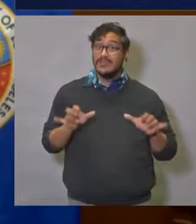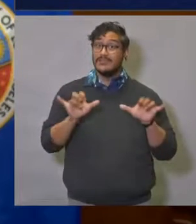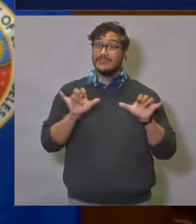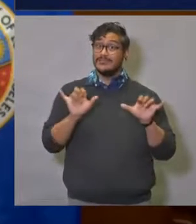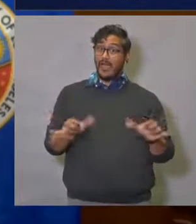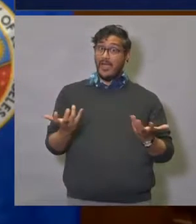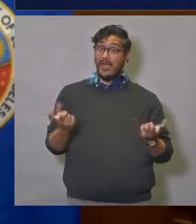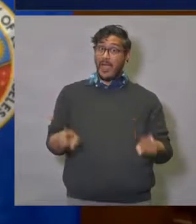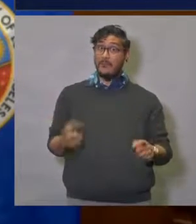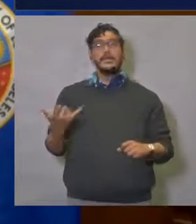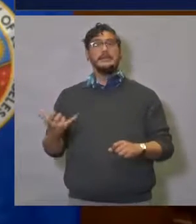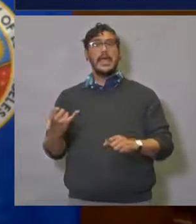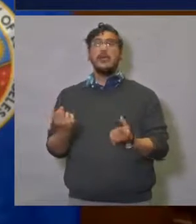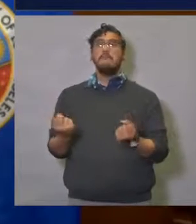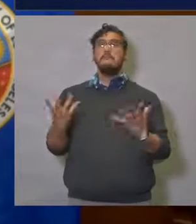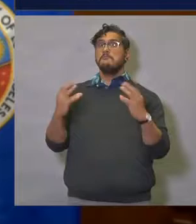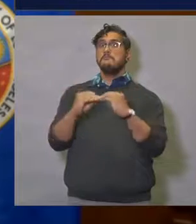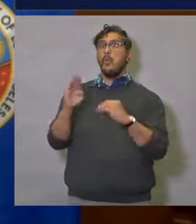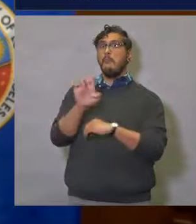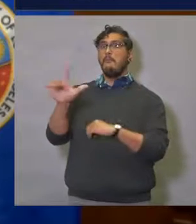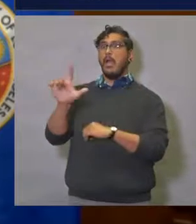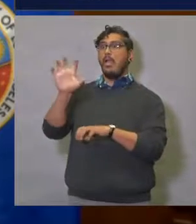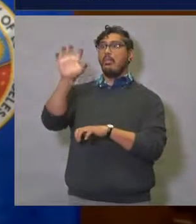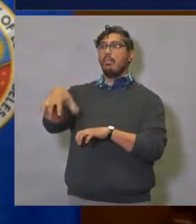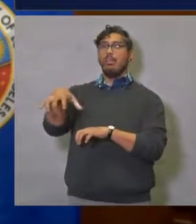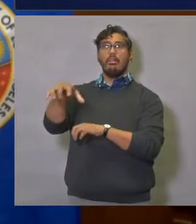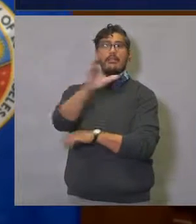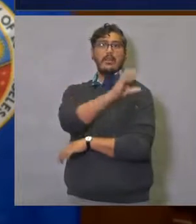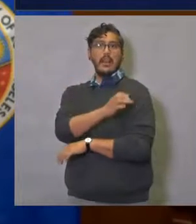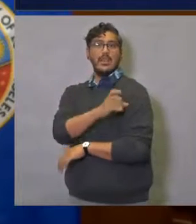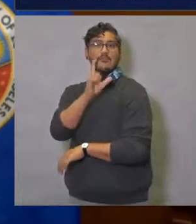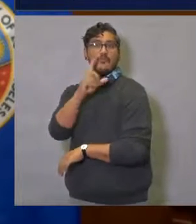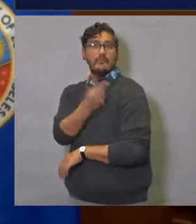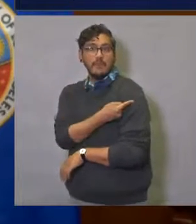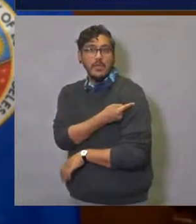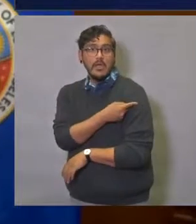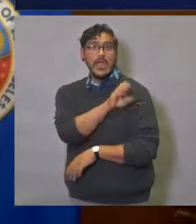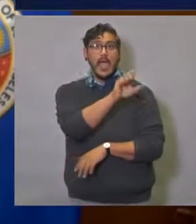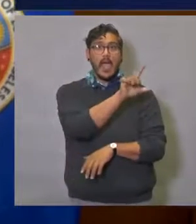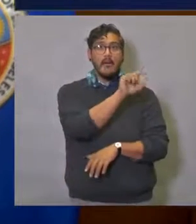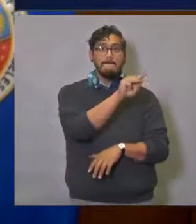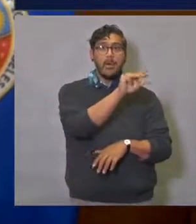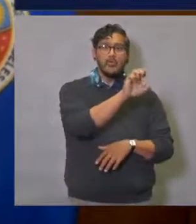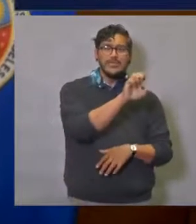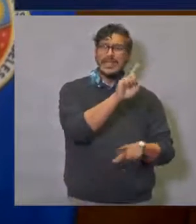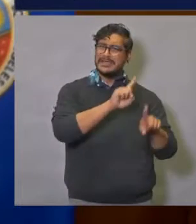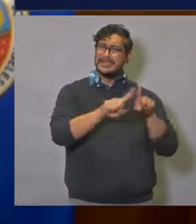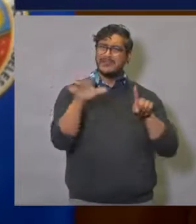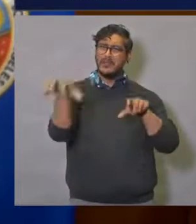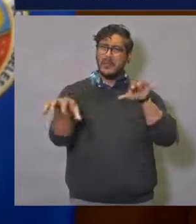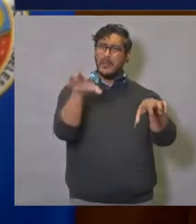BECAUSE OF THEIR EFFORT, WE HAVE BEEN ABLE TO LAUNCH COMMUNITY VACCINATION SITES IN EAST LOS